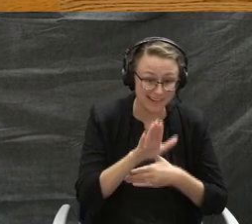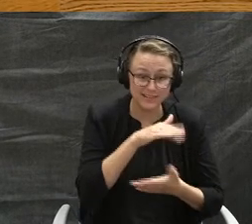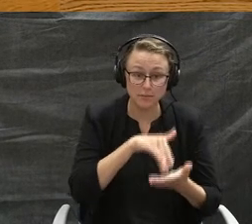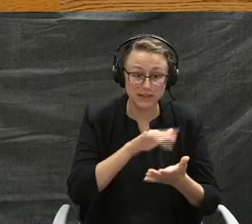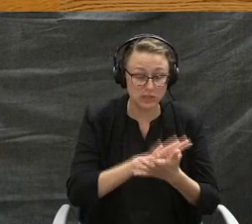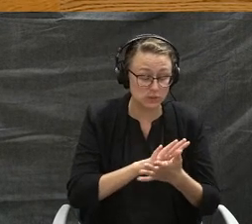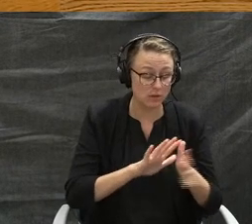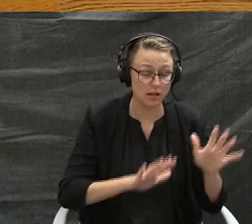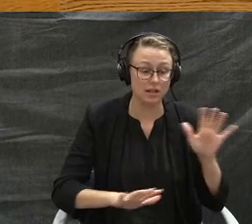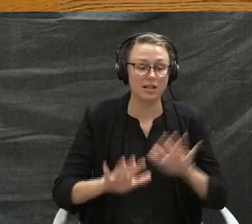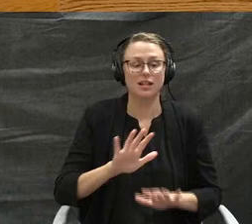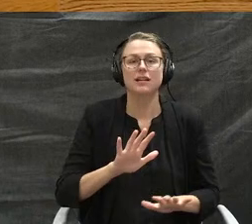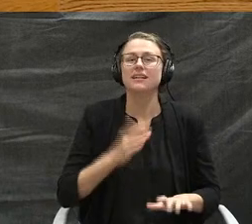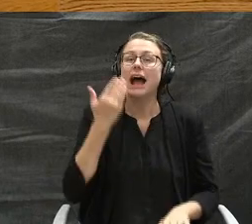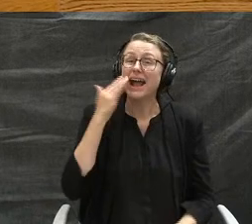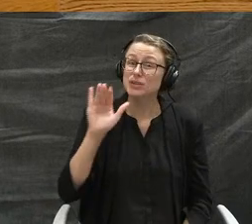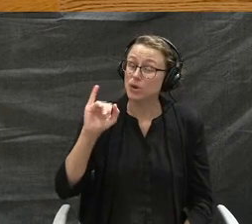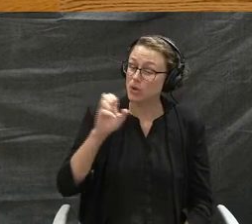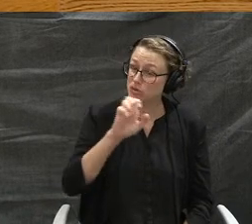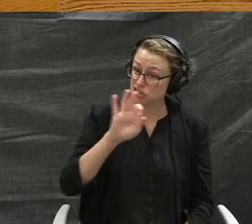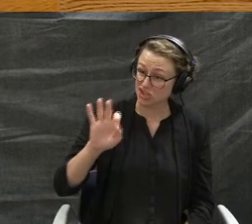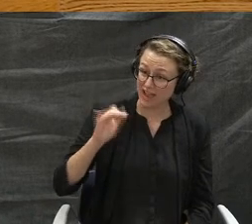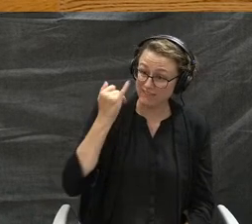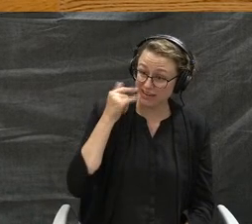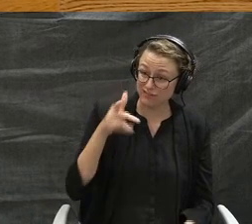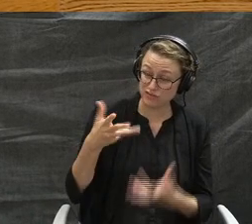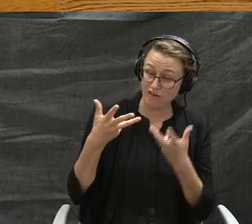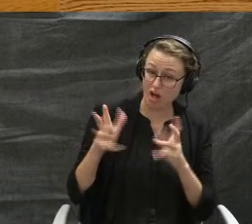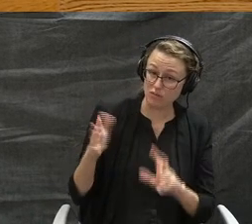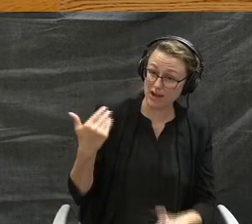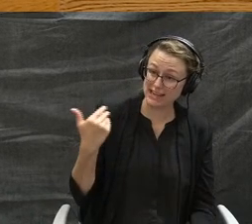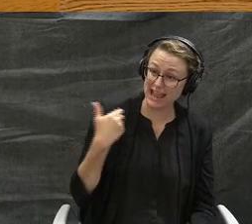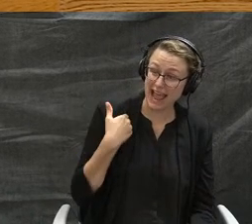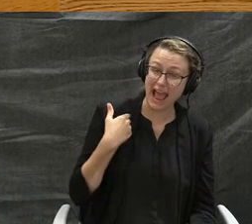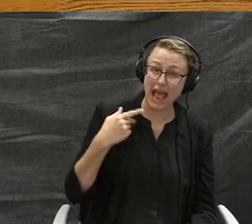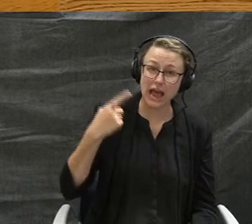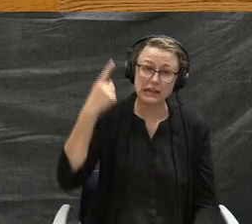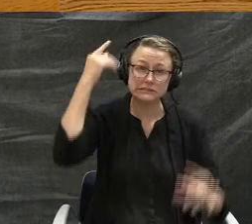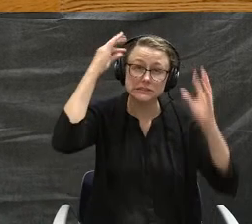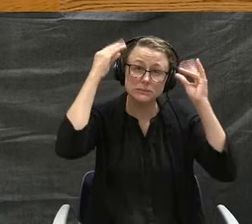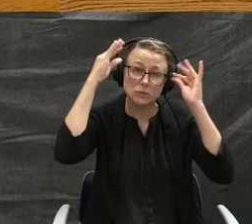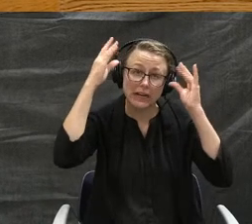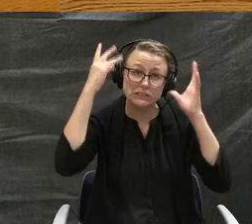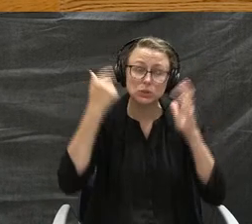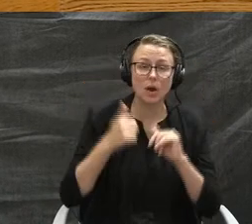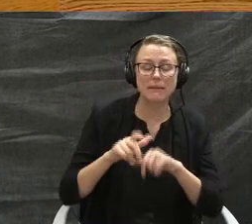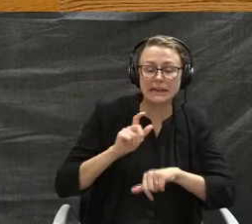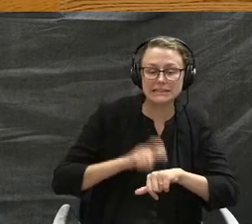you've already had a like a brainstorm session on what you're going to do with the incoming 9th graders.